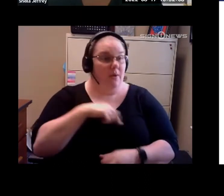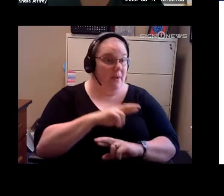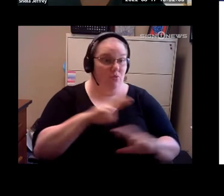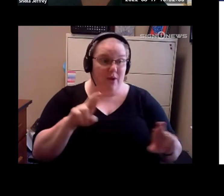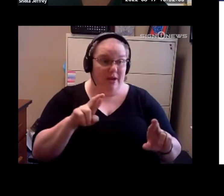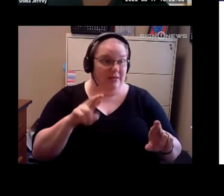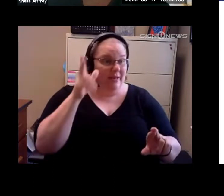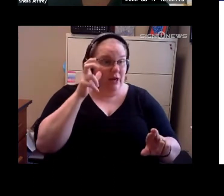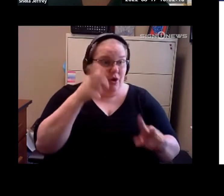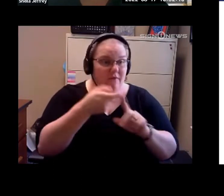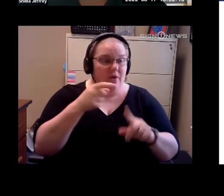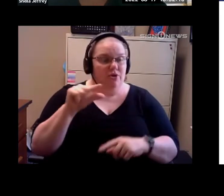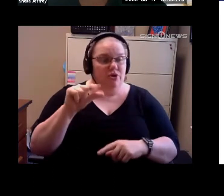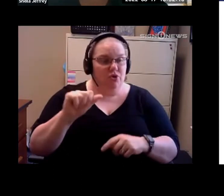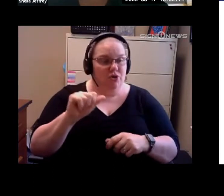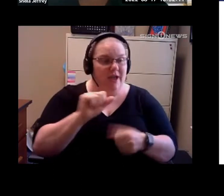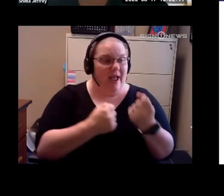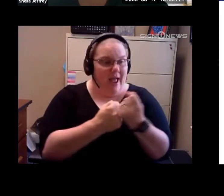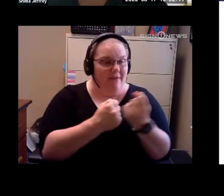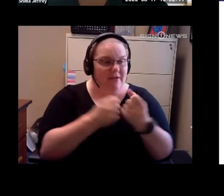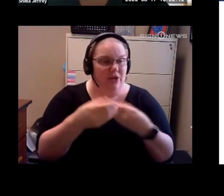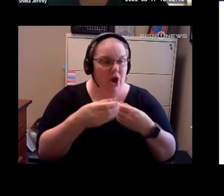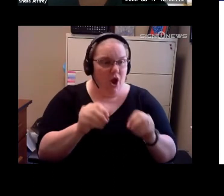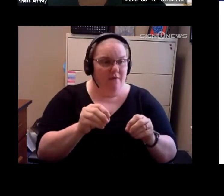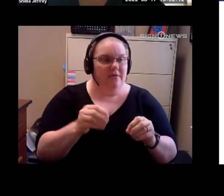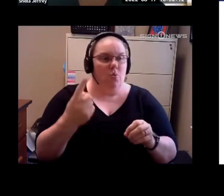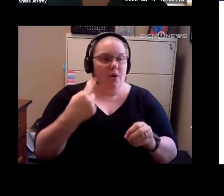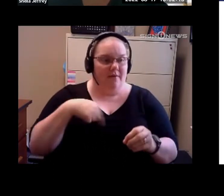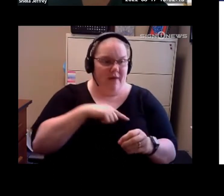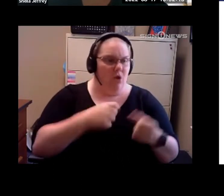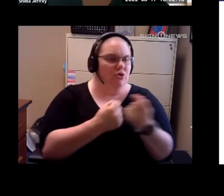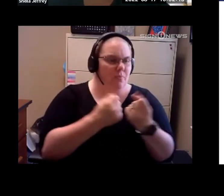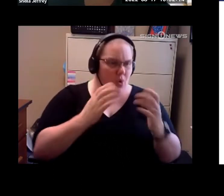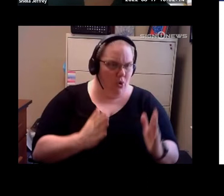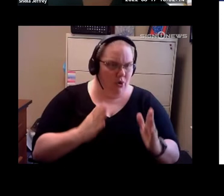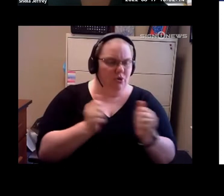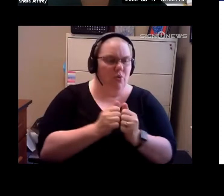the construction Advocacy Office and then also one of our supporters with United applications